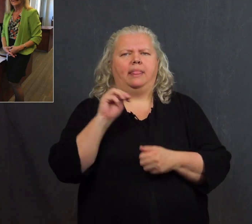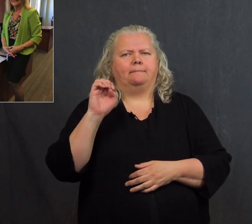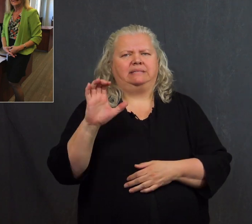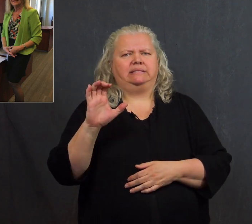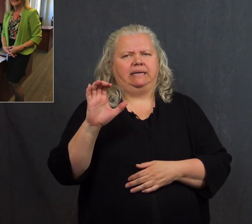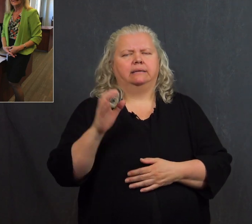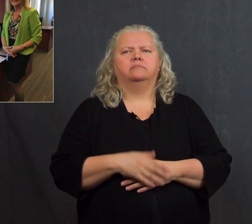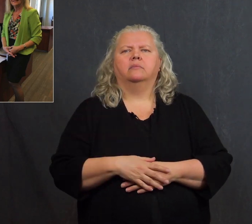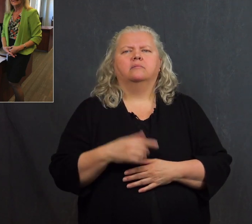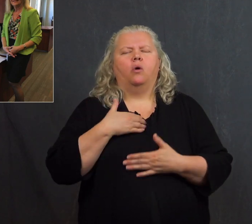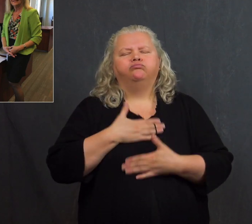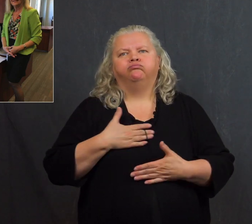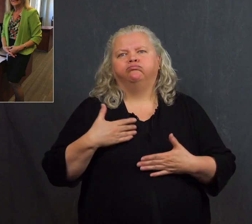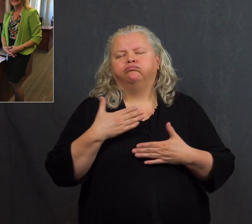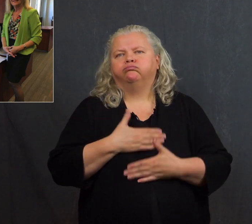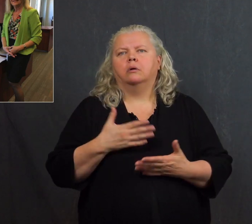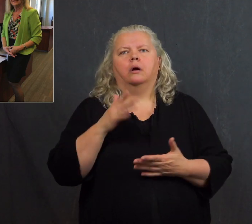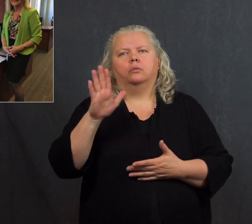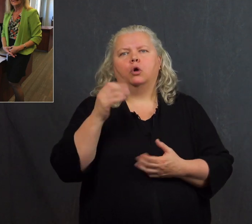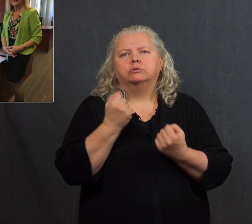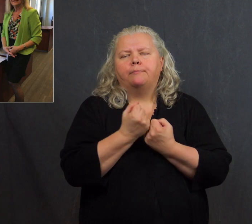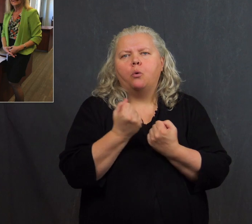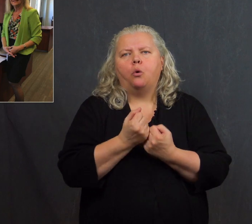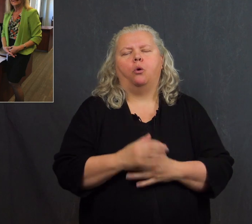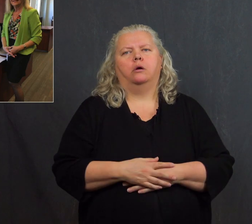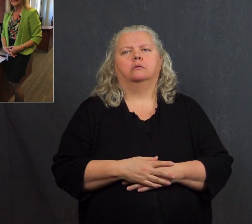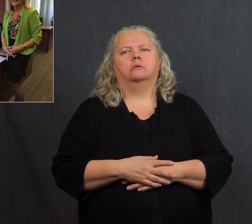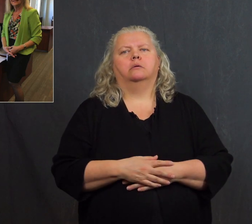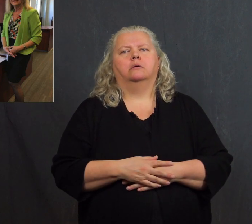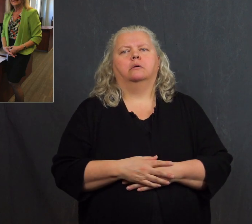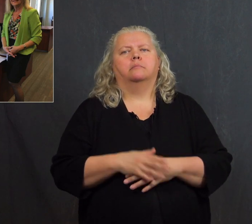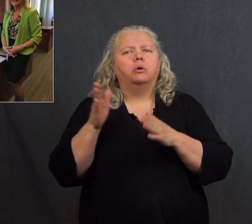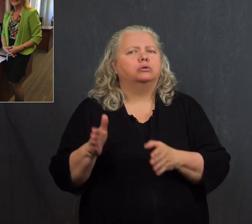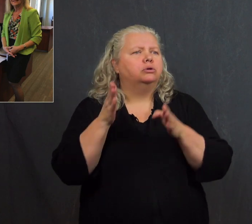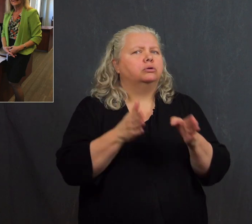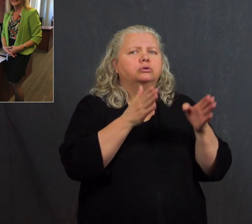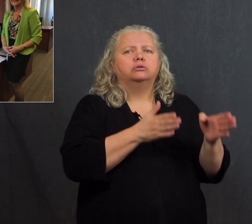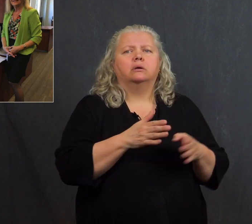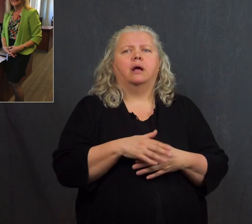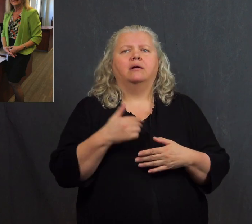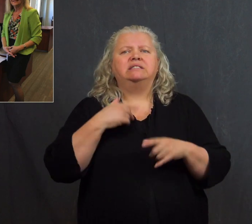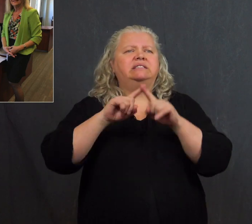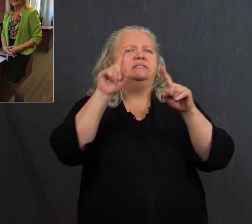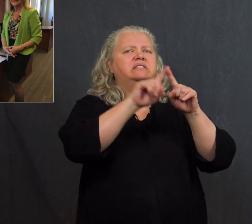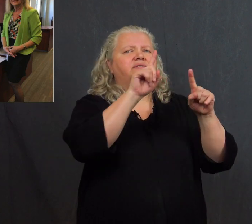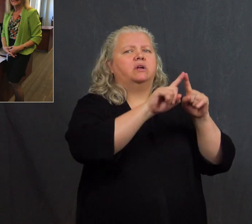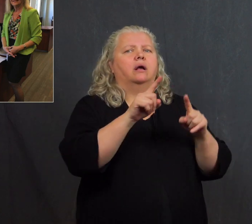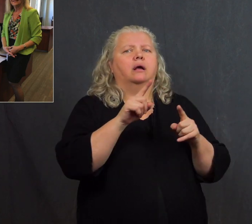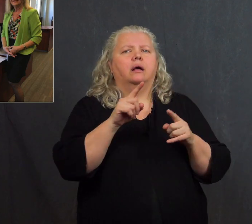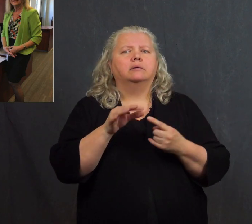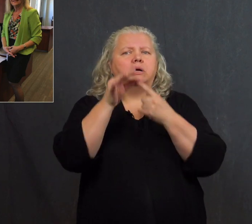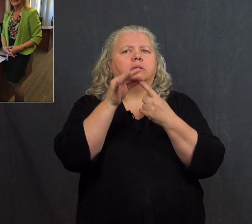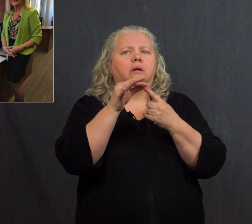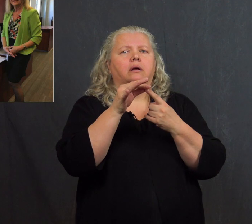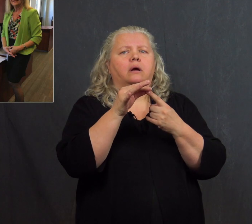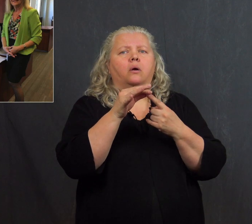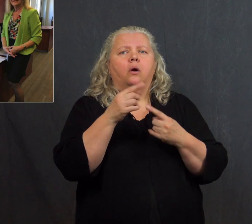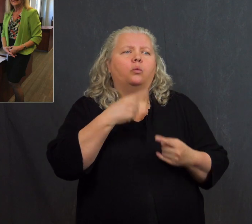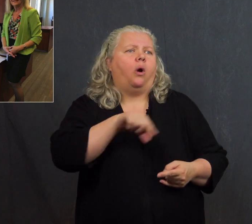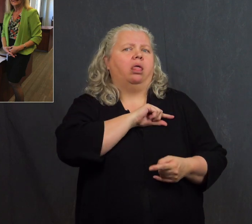I appreciate their support. Each person brings unique attributes and barriers, and MEC has been there all along